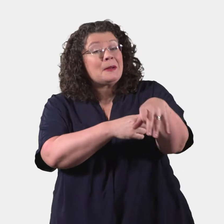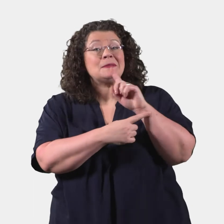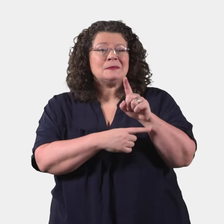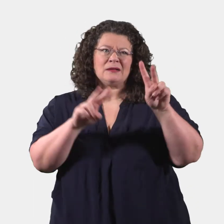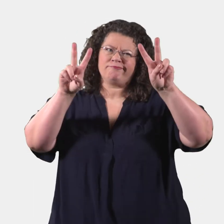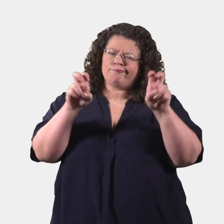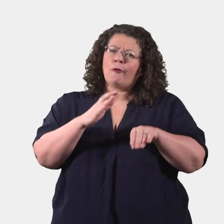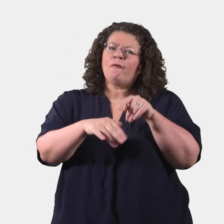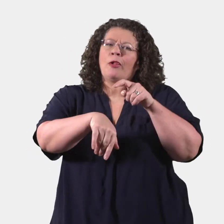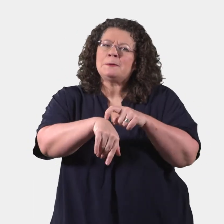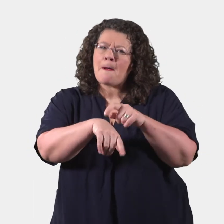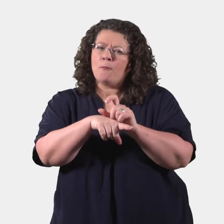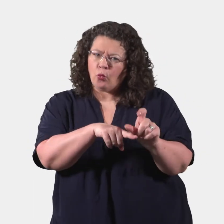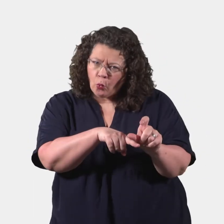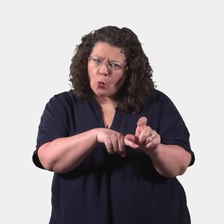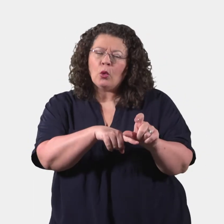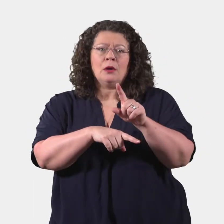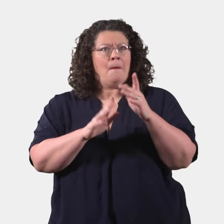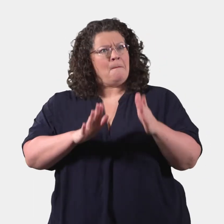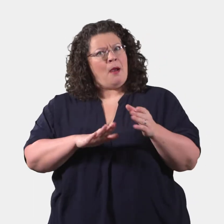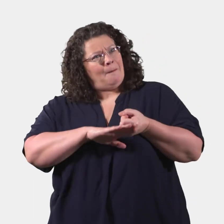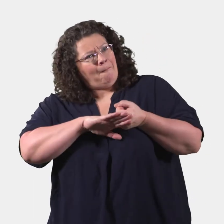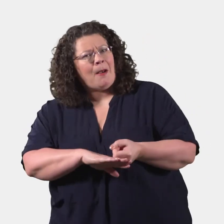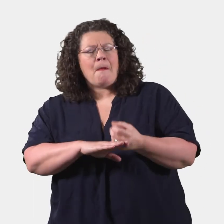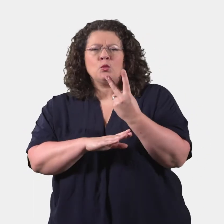and if you have to do at least 21 hours of study a week.